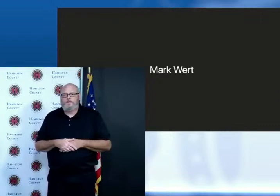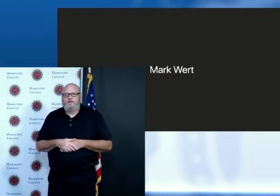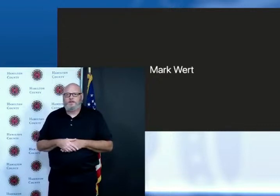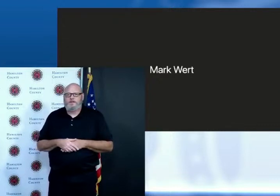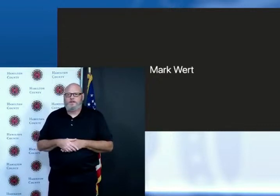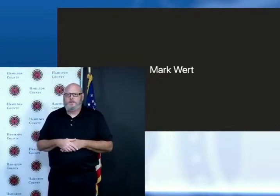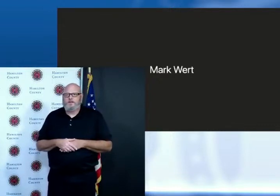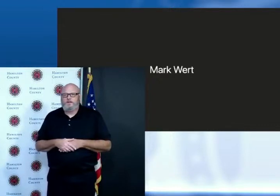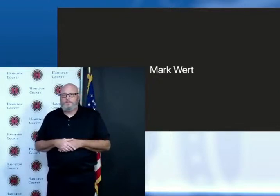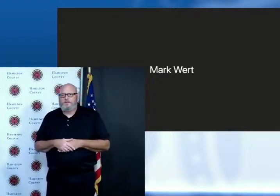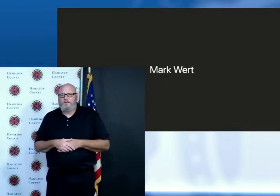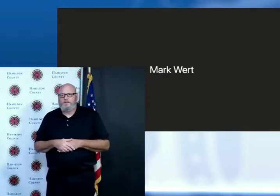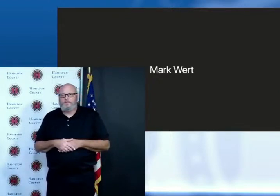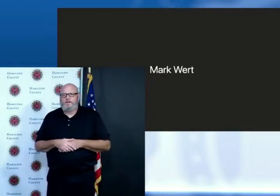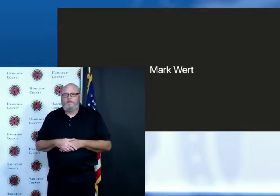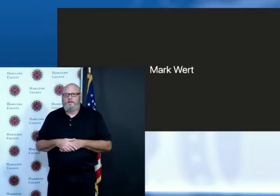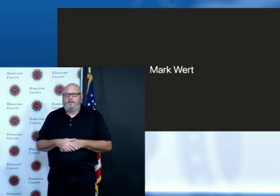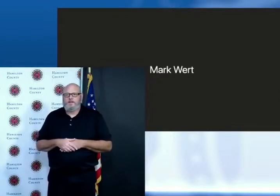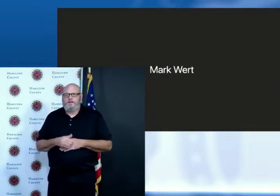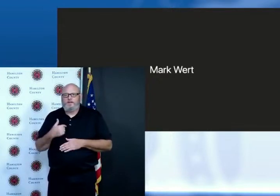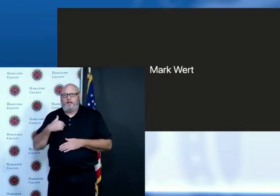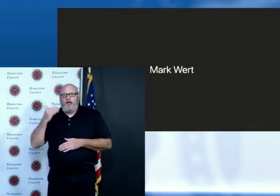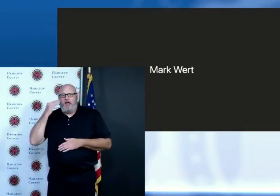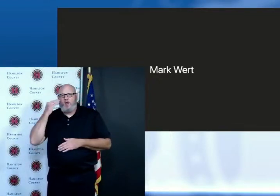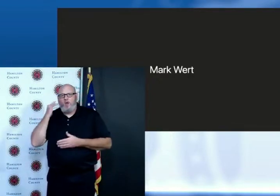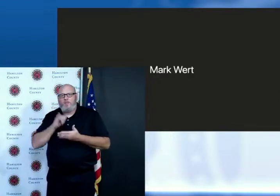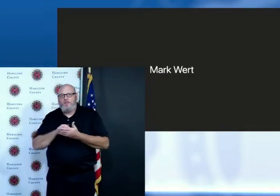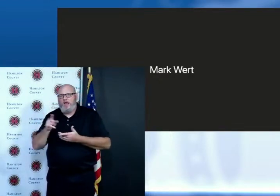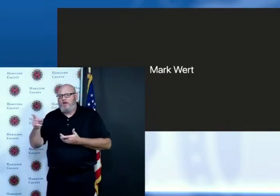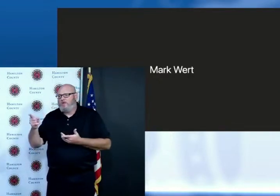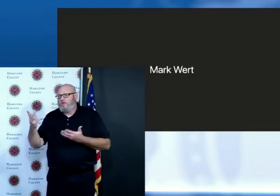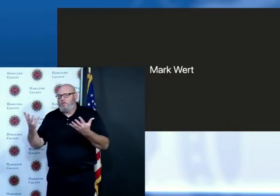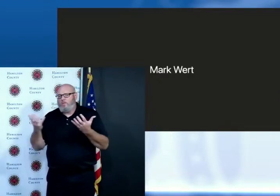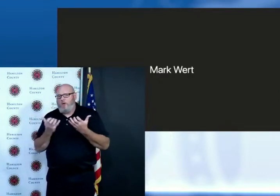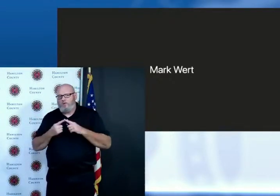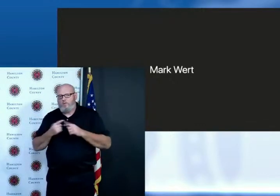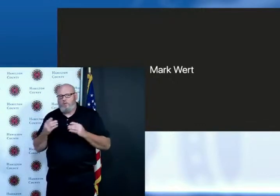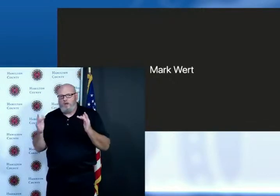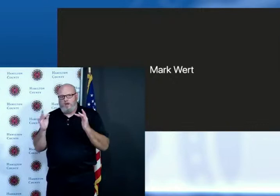contact tracers because there were so many cases and I know that other counties just